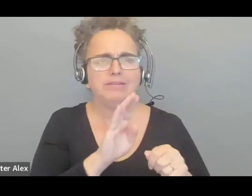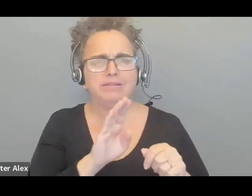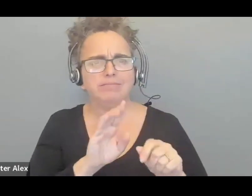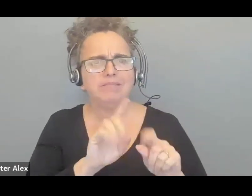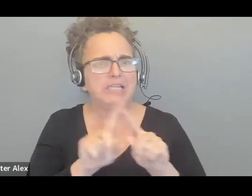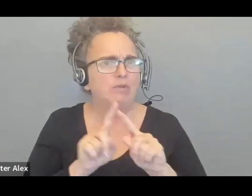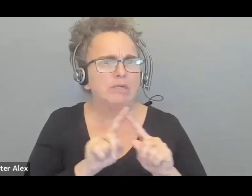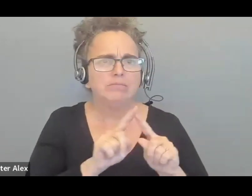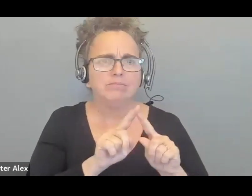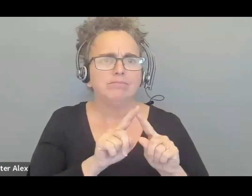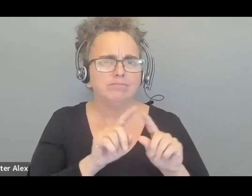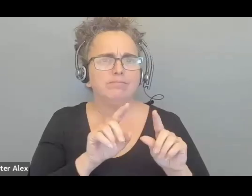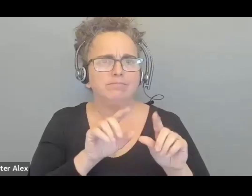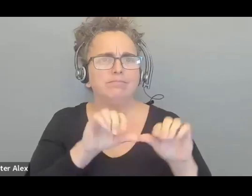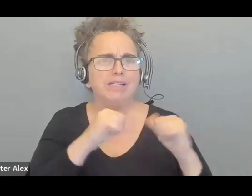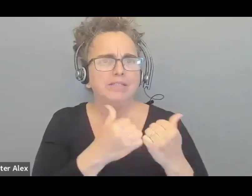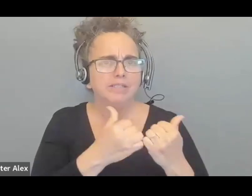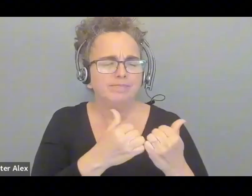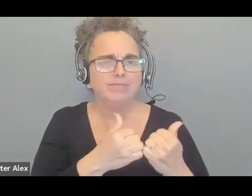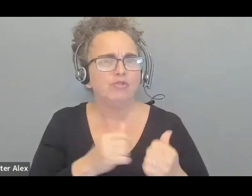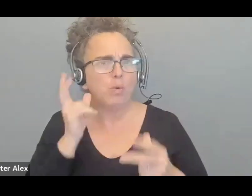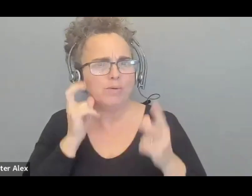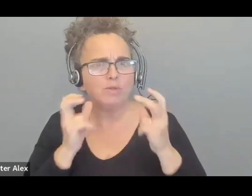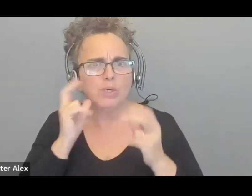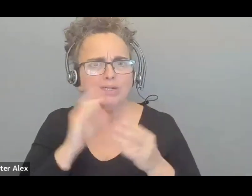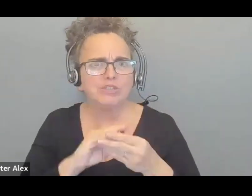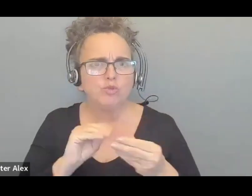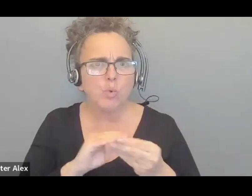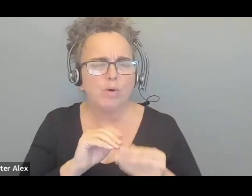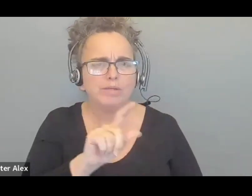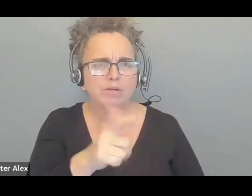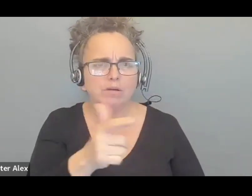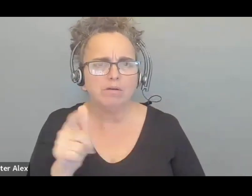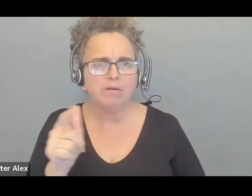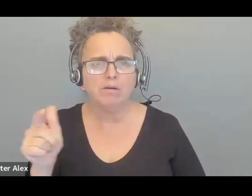While I was in that role, hearing the stories daily of